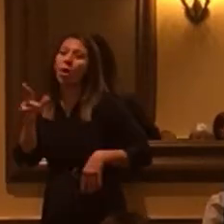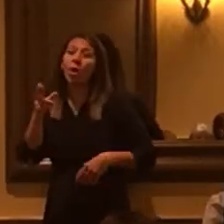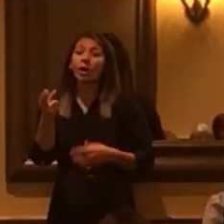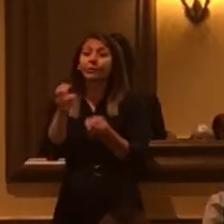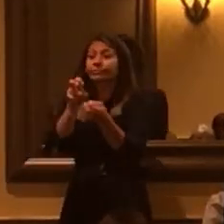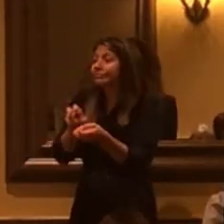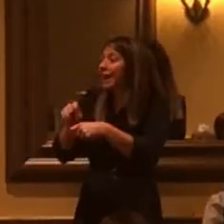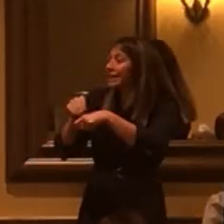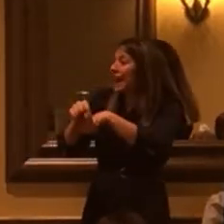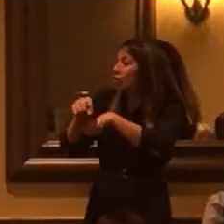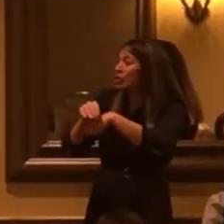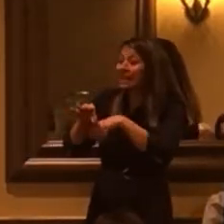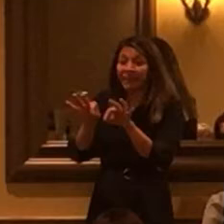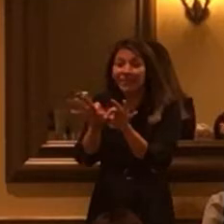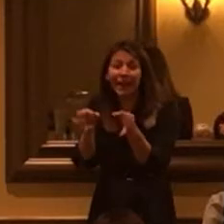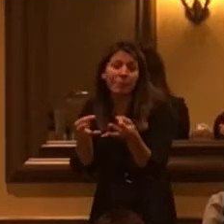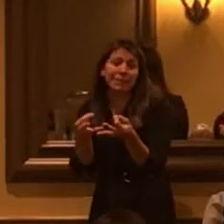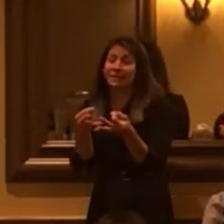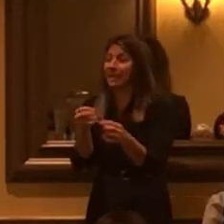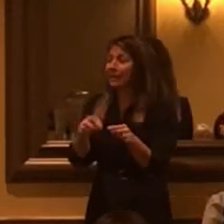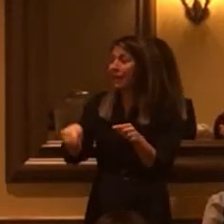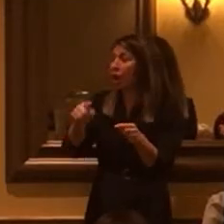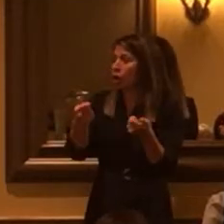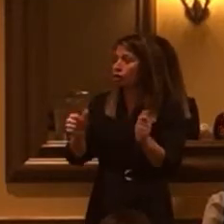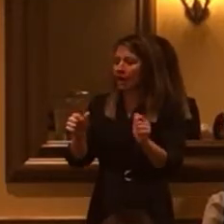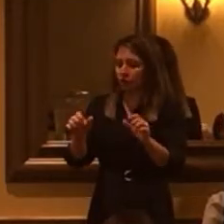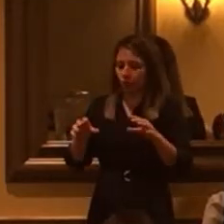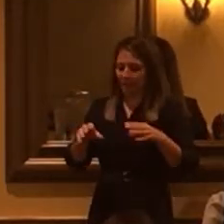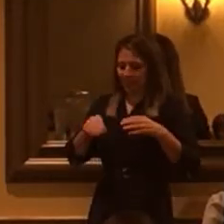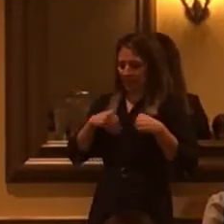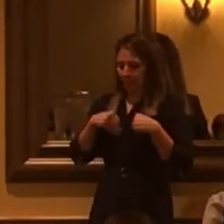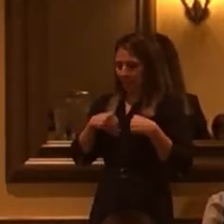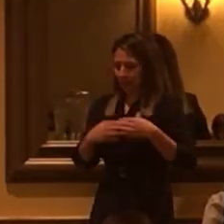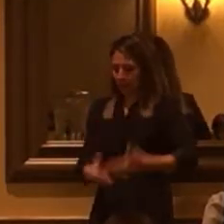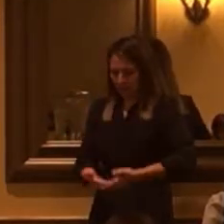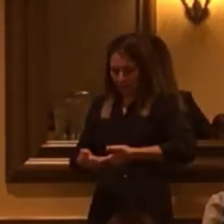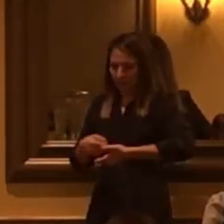counseling families who are trying to accept having move